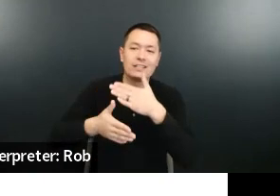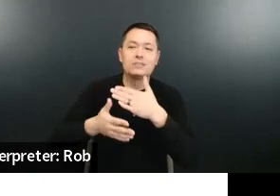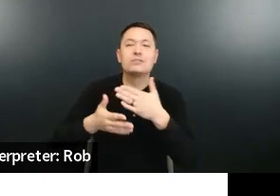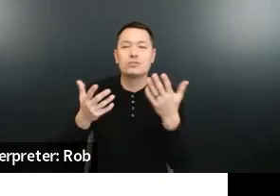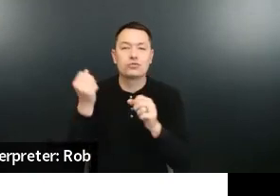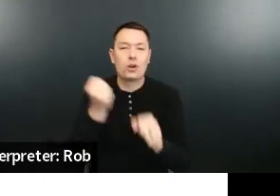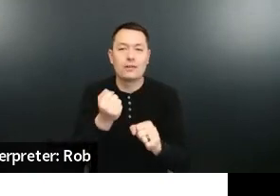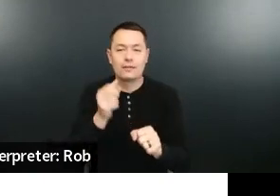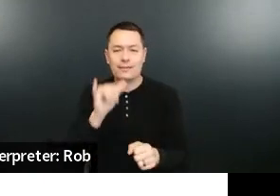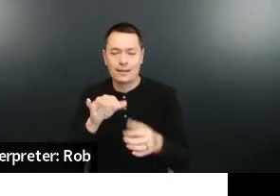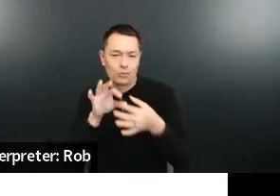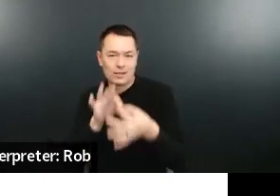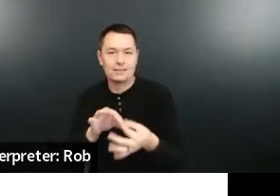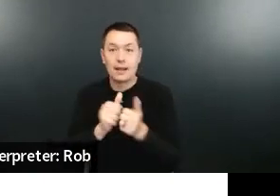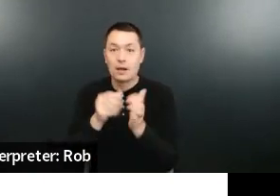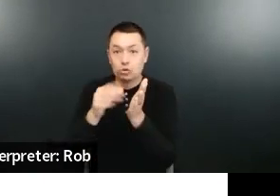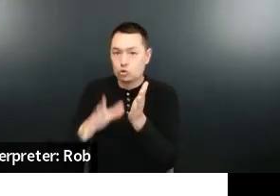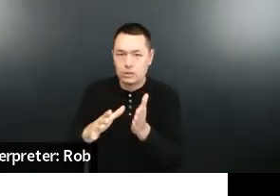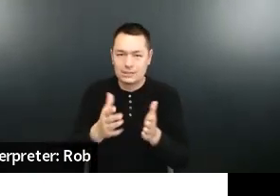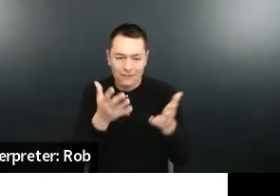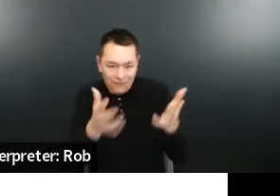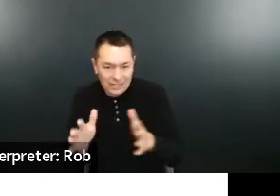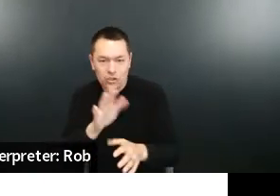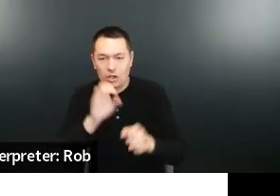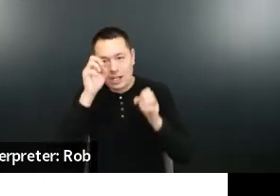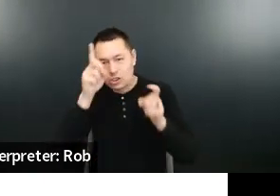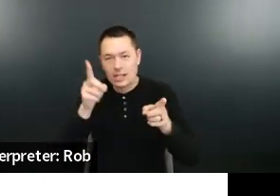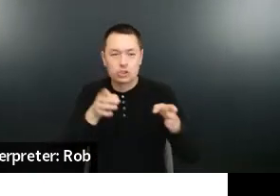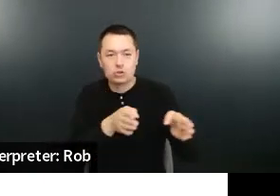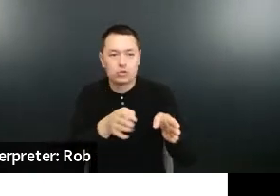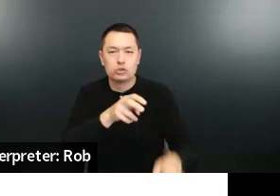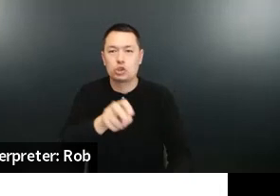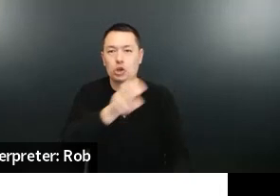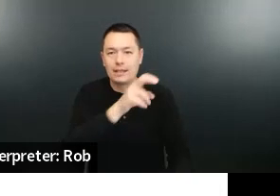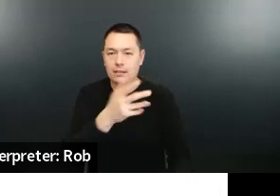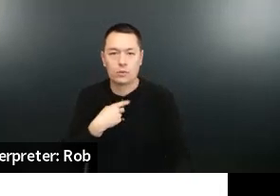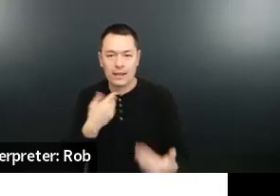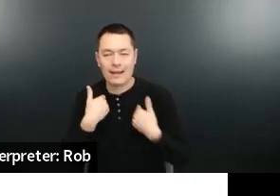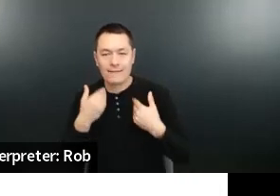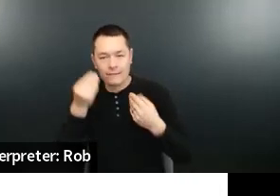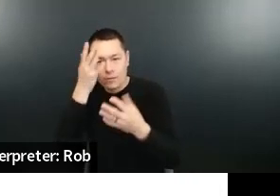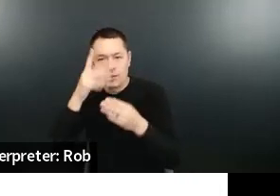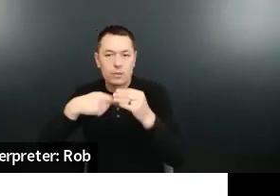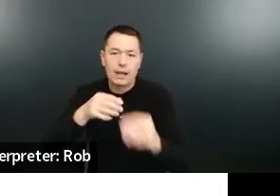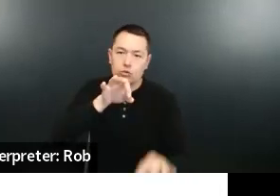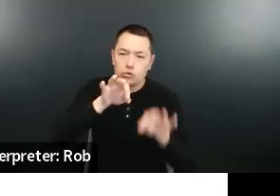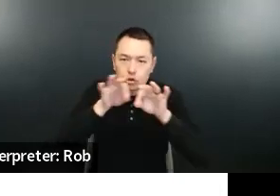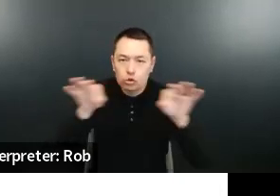how the students completed their educational journey. So we've got information about degrees and certificates, transfer students time to a degree